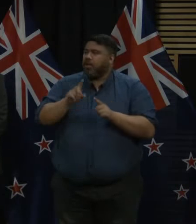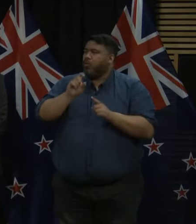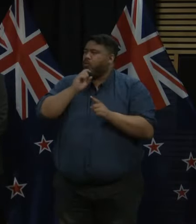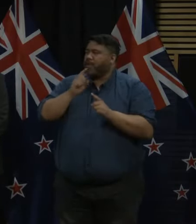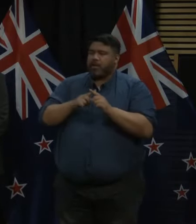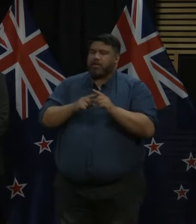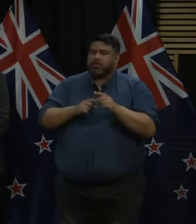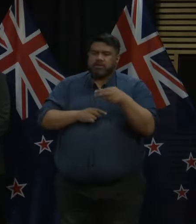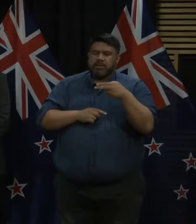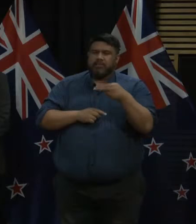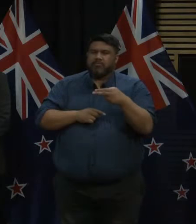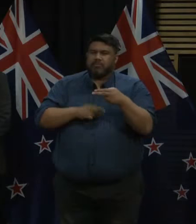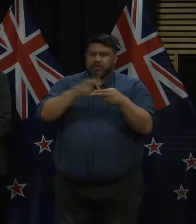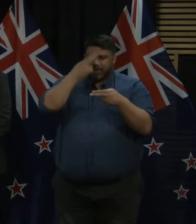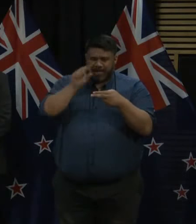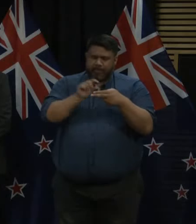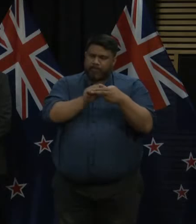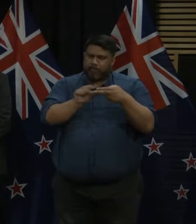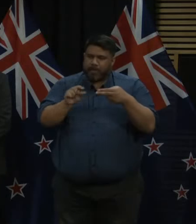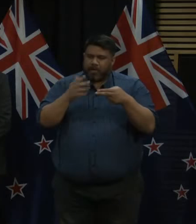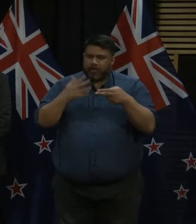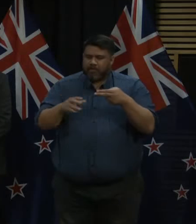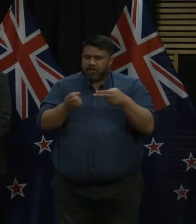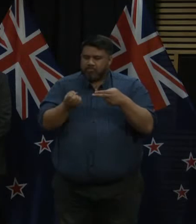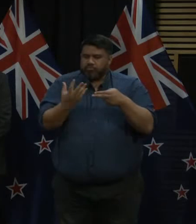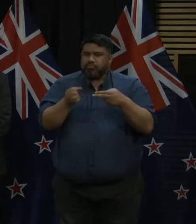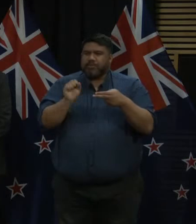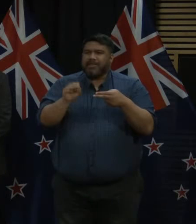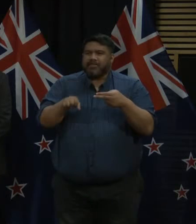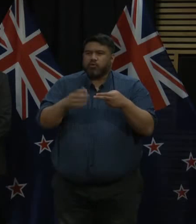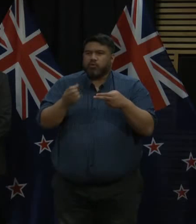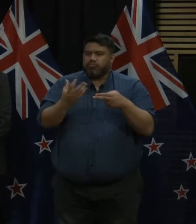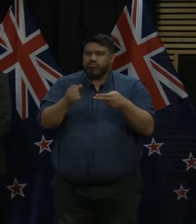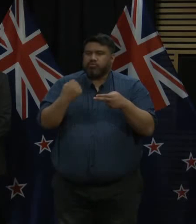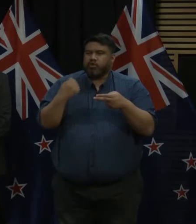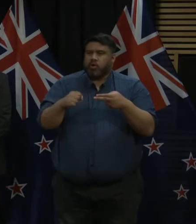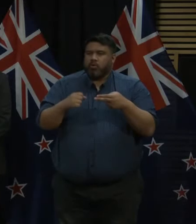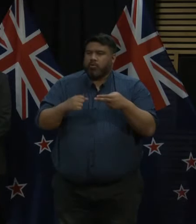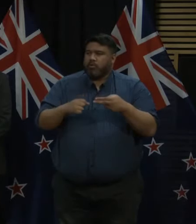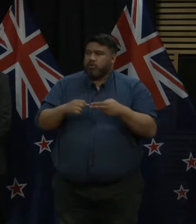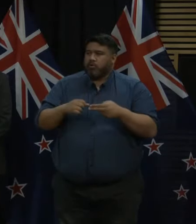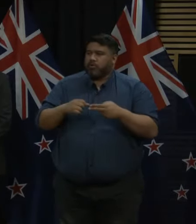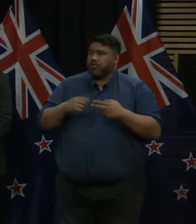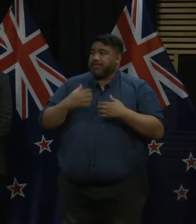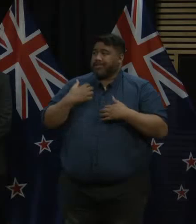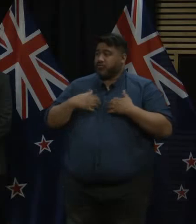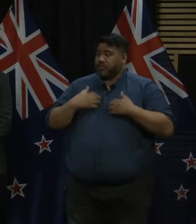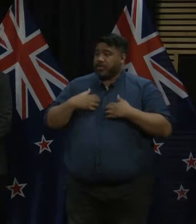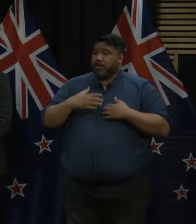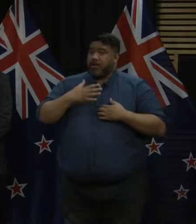Will it just be a checkmark that this person is vaccinated or names? What sort of